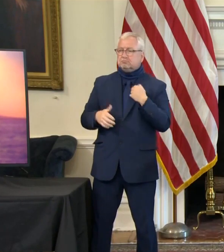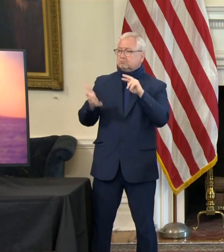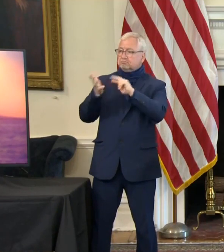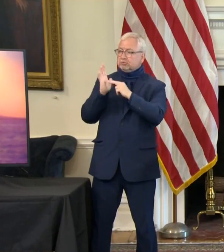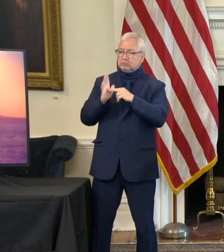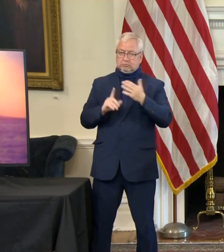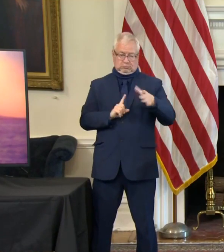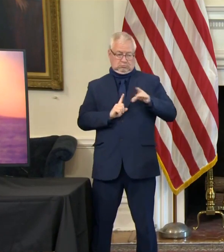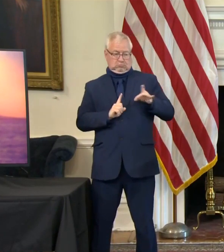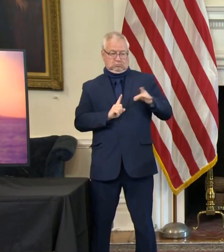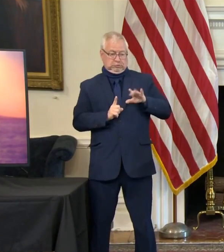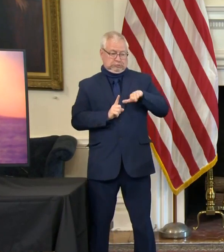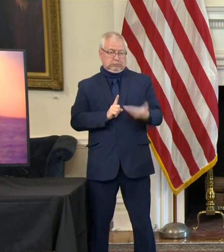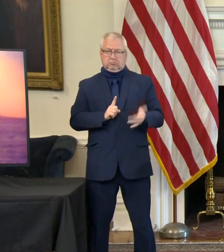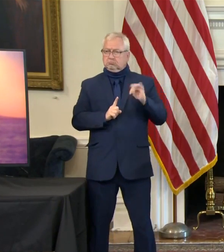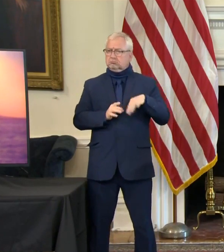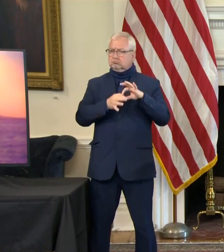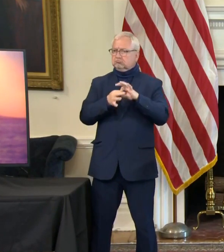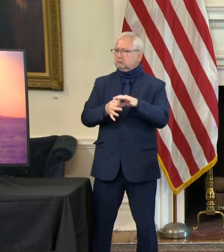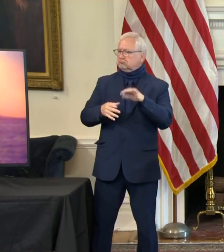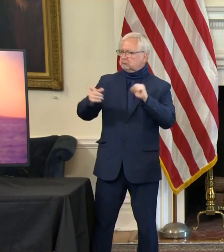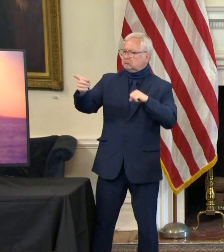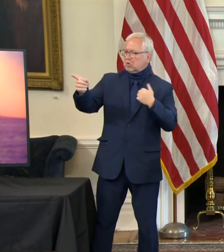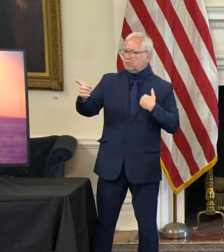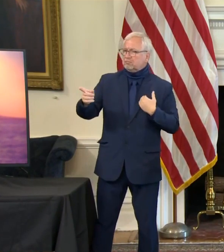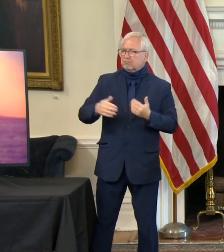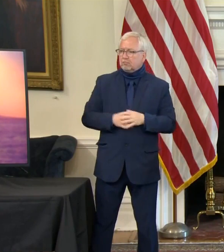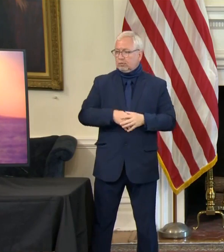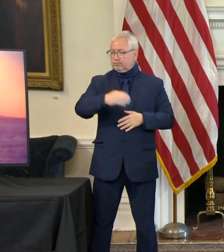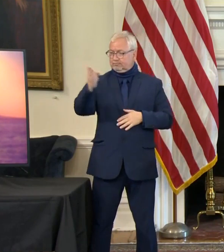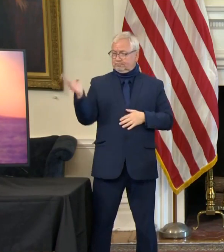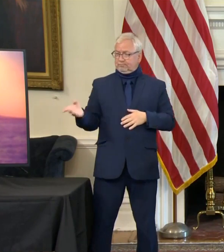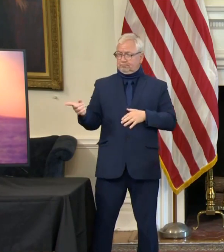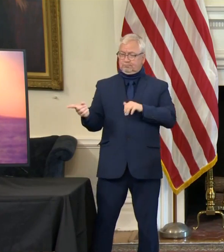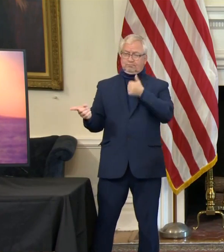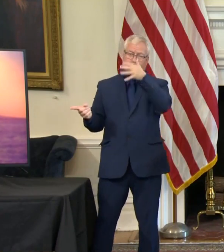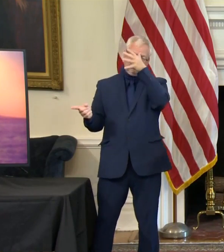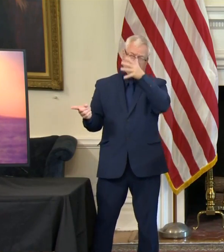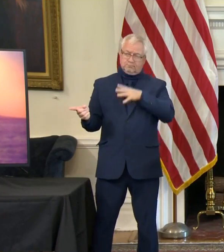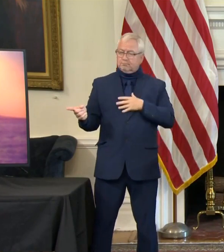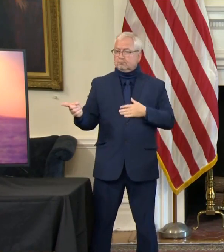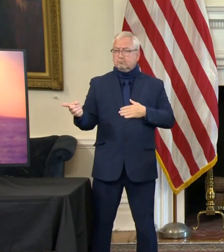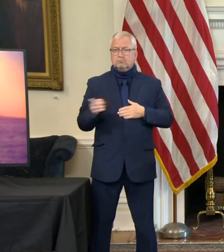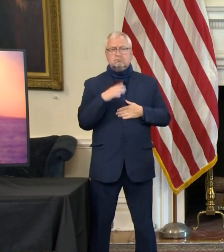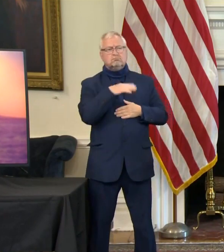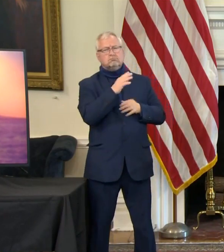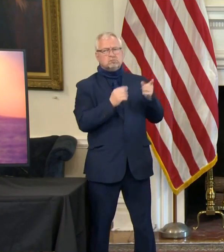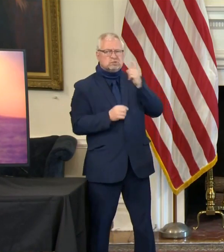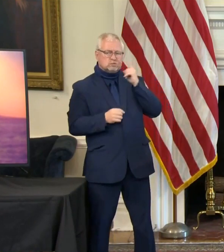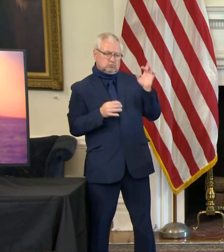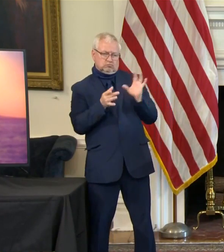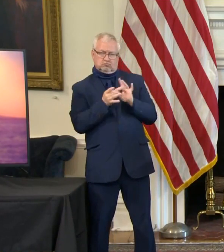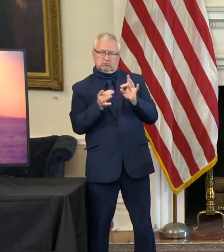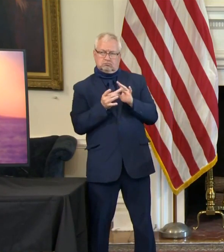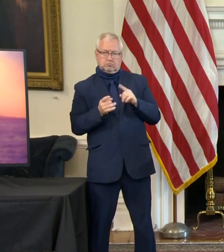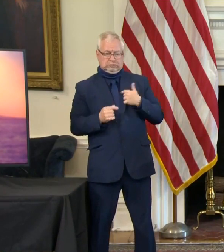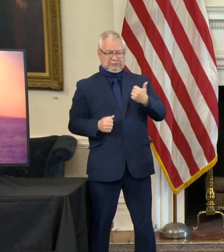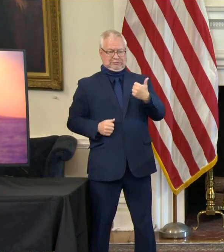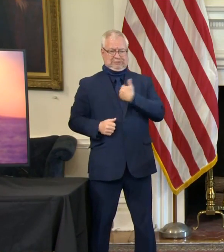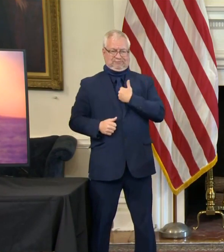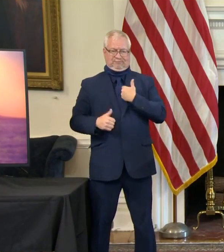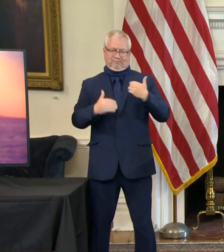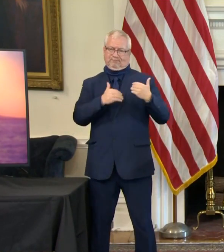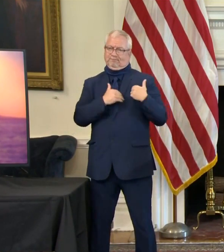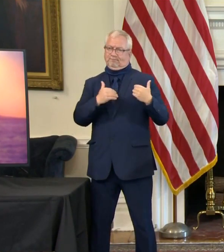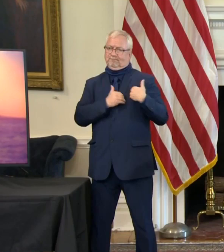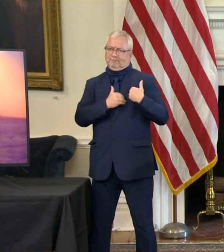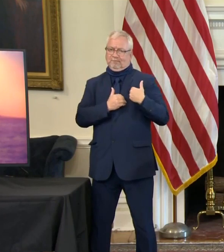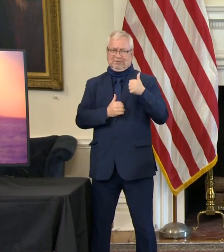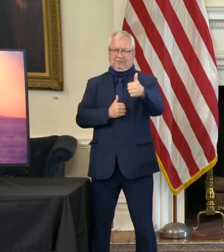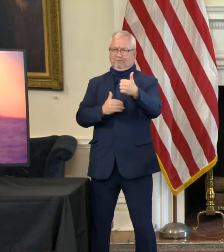THERE ARE NUMBER OF UNDERLYING CONDITIONS THAT CAUSE YOU TO BE MORE VULNERABLE BUT NO ONE THAT REALLY STANDS OUT.